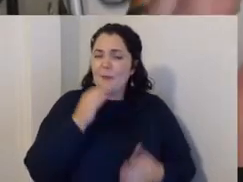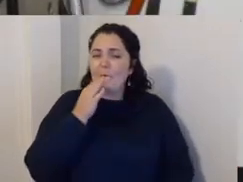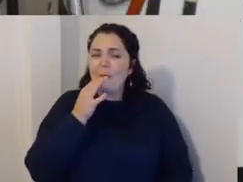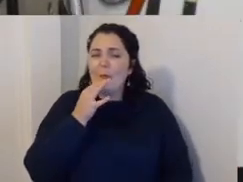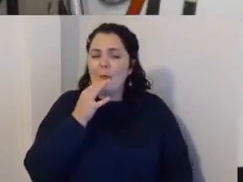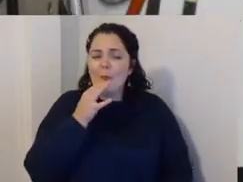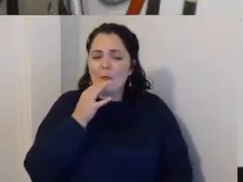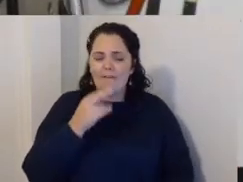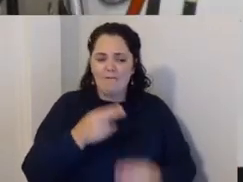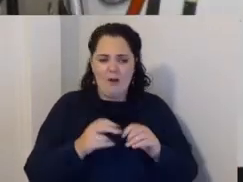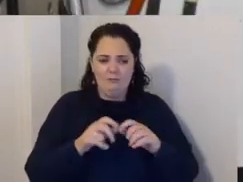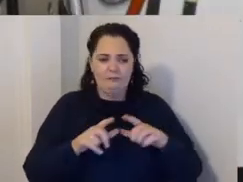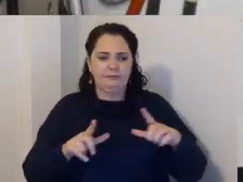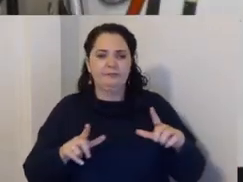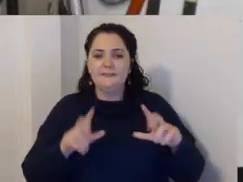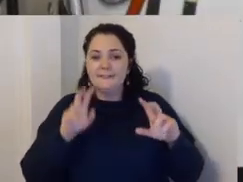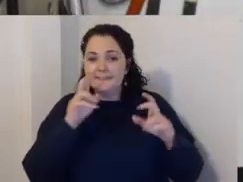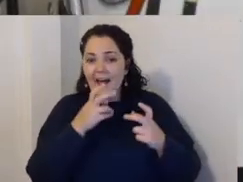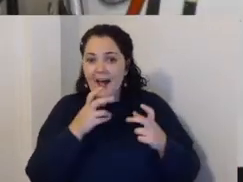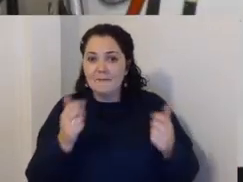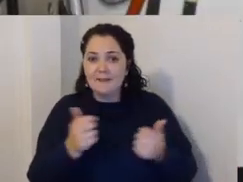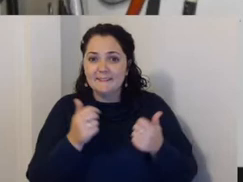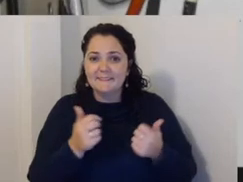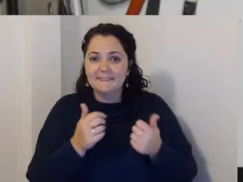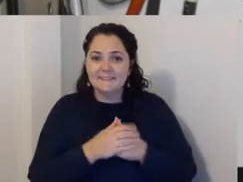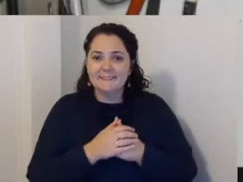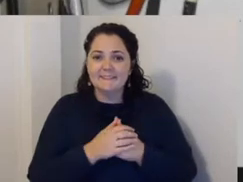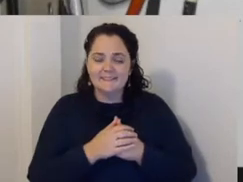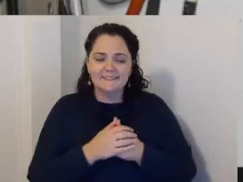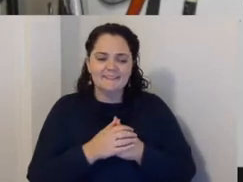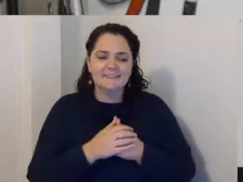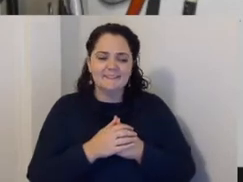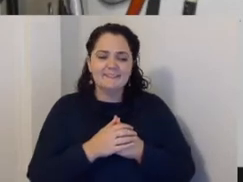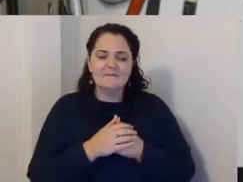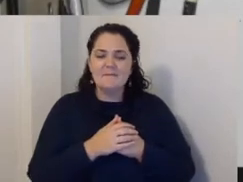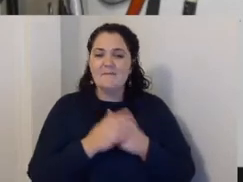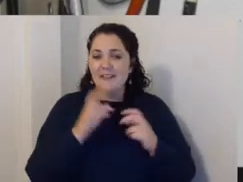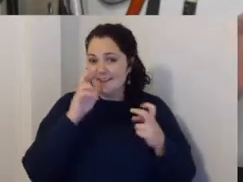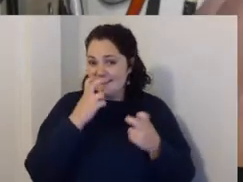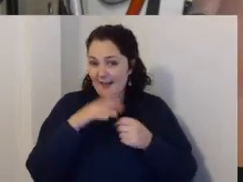to make a nice big area of of darkness there right this is the basis of our tenebrism and then I'll